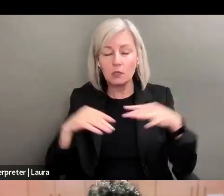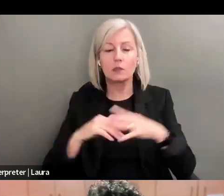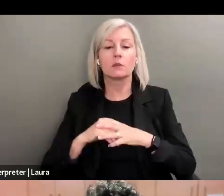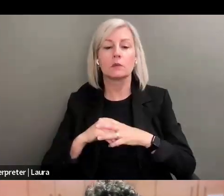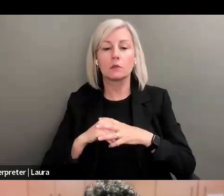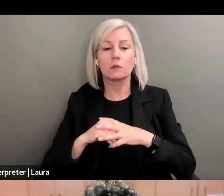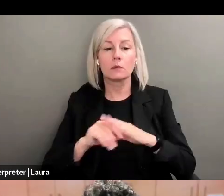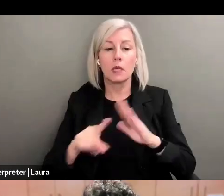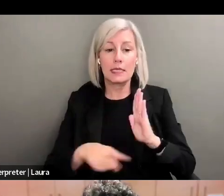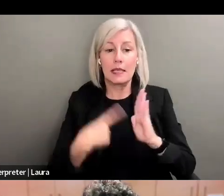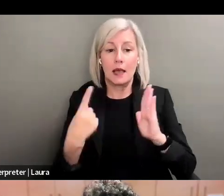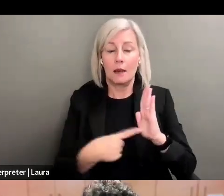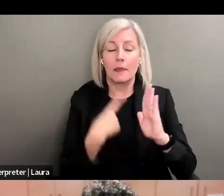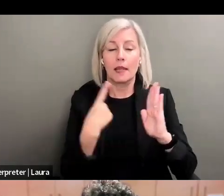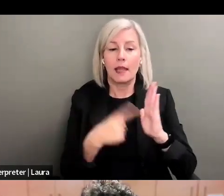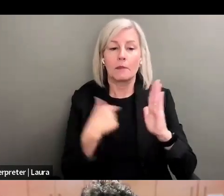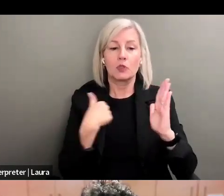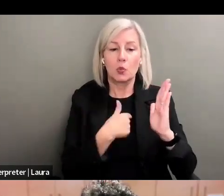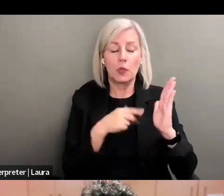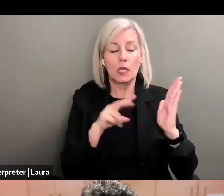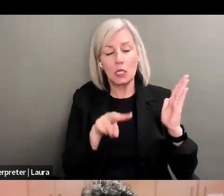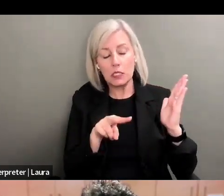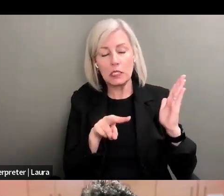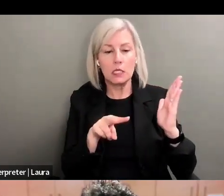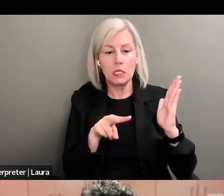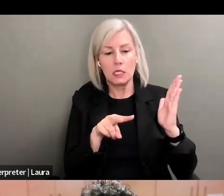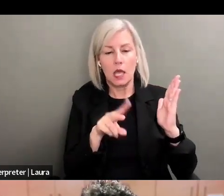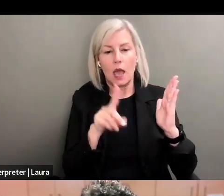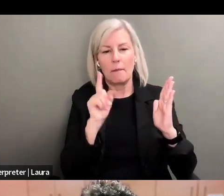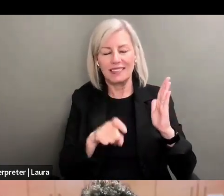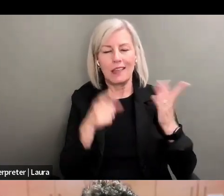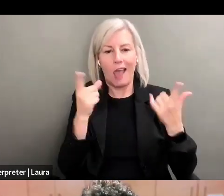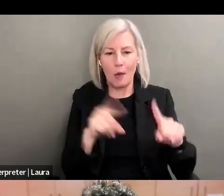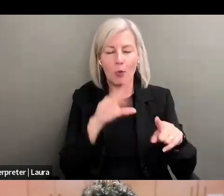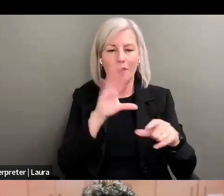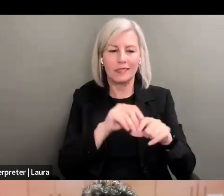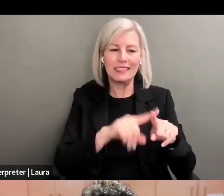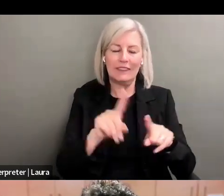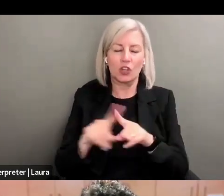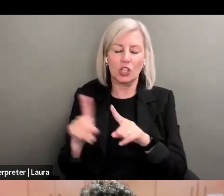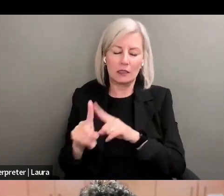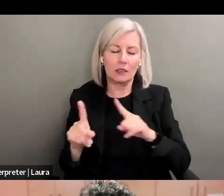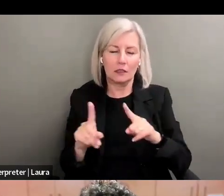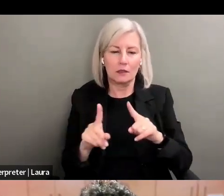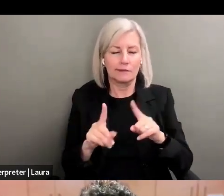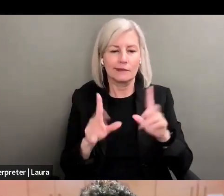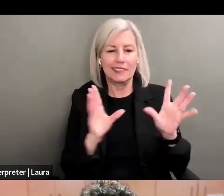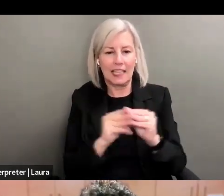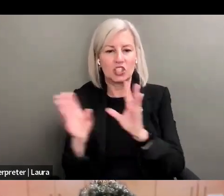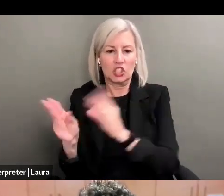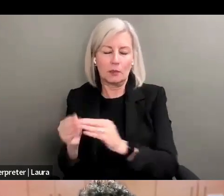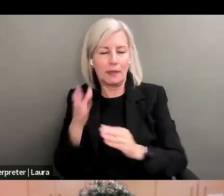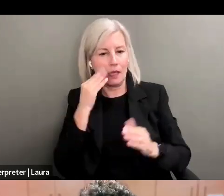Sometimes we find that these conditions have to be completed in different sessions due to patient fatigue. So at the end of testing or when we're adding